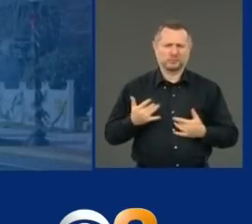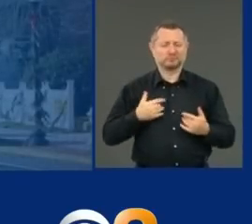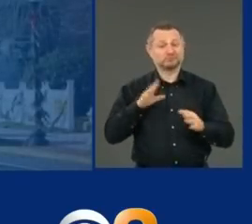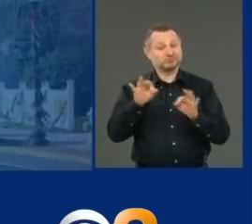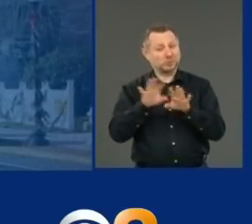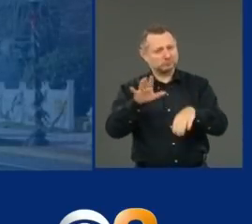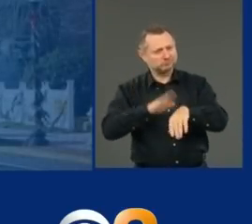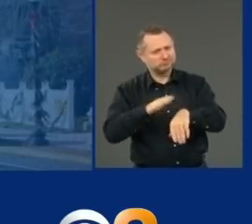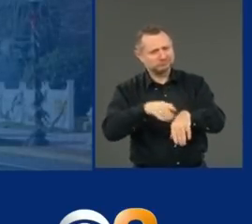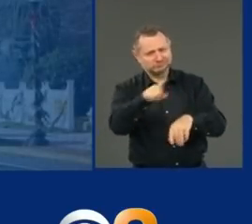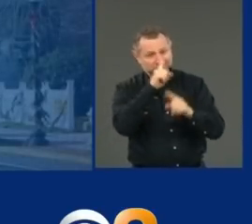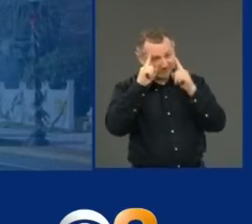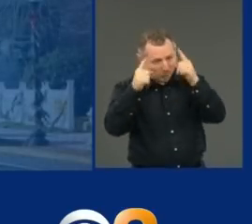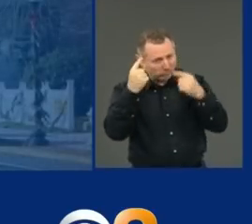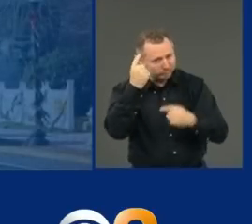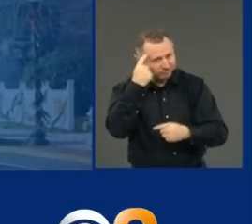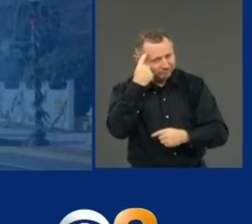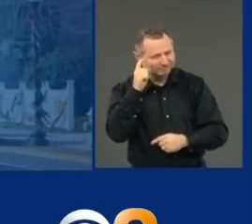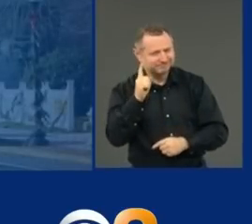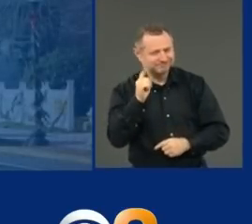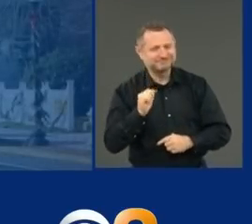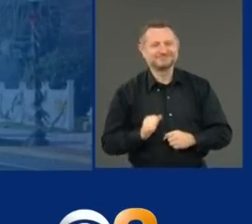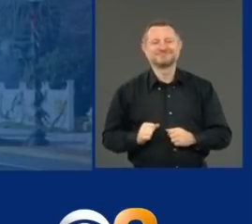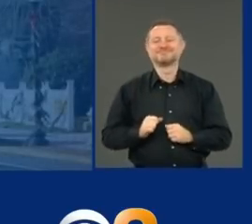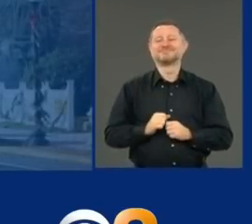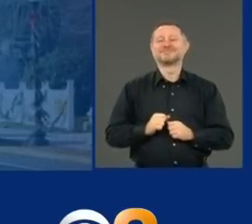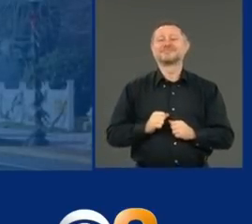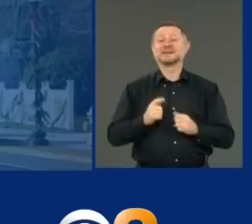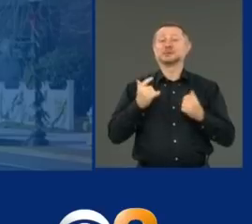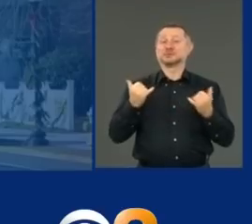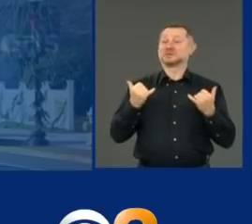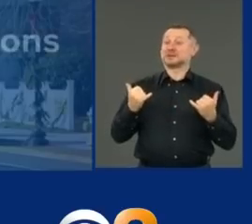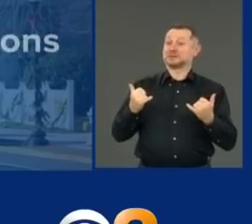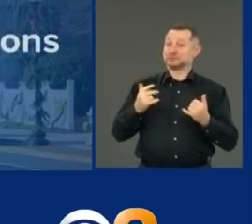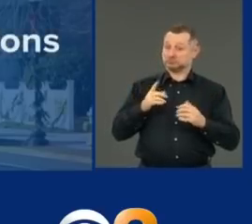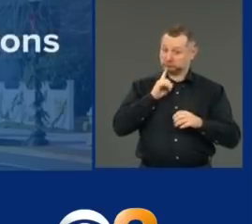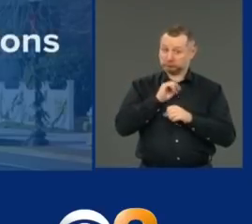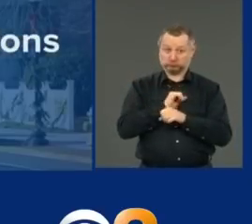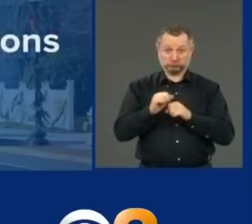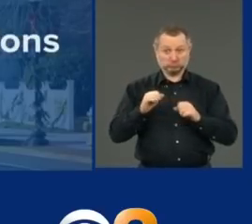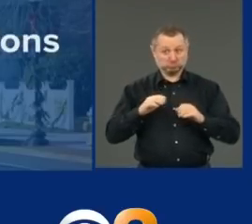TOMORROW AND WE ARE EXCITED ABOUT THAT. WE REMIND NEW